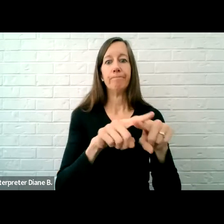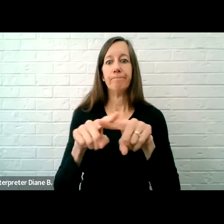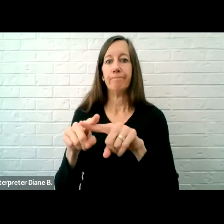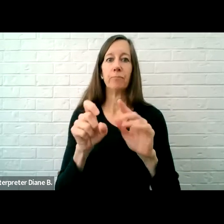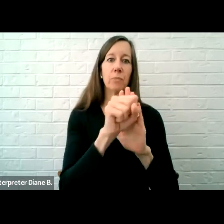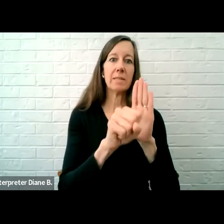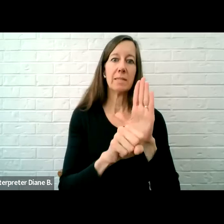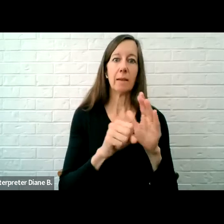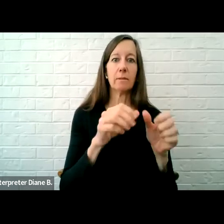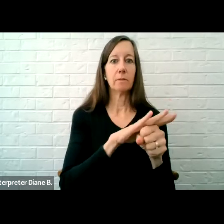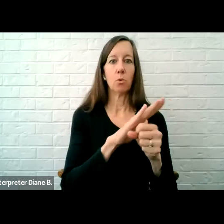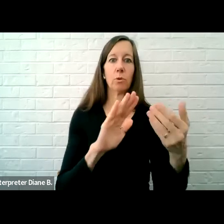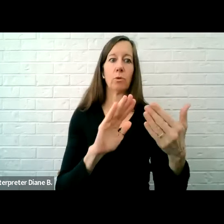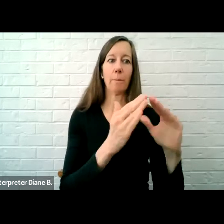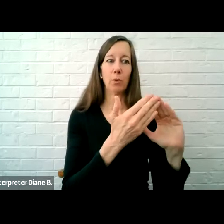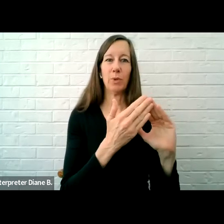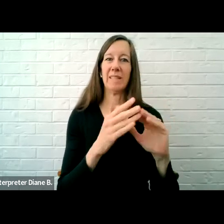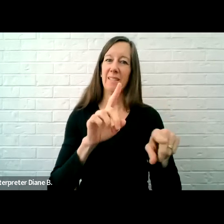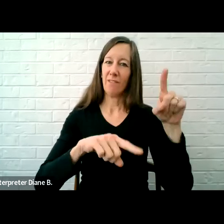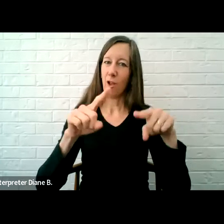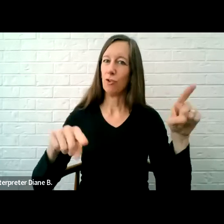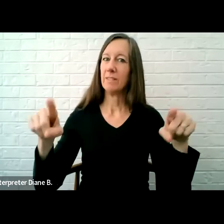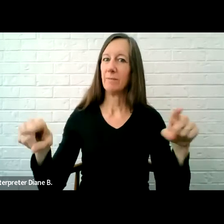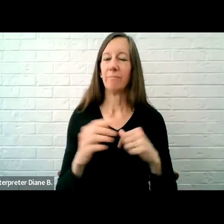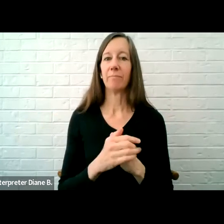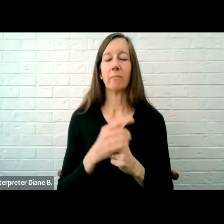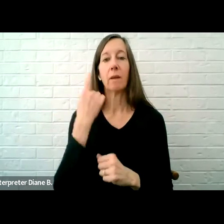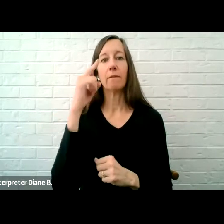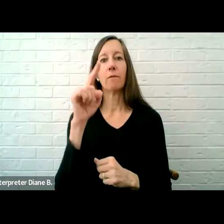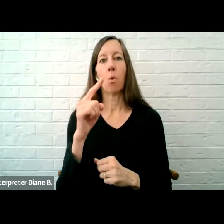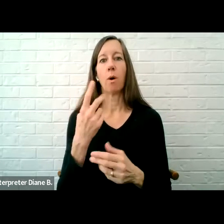for the reasons that both Sherry and Mary talked about.